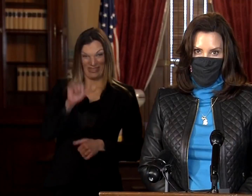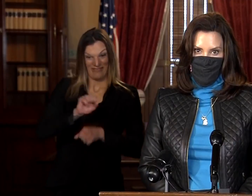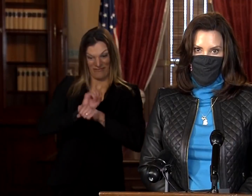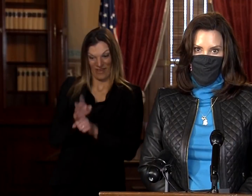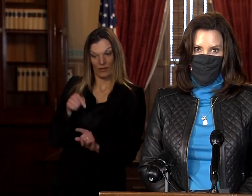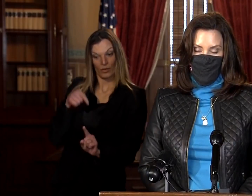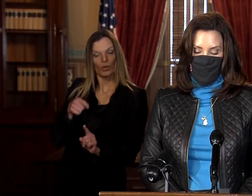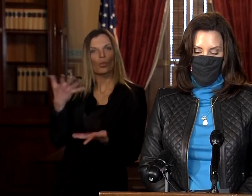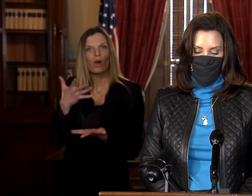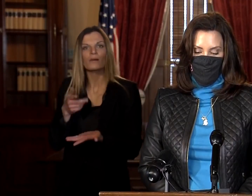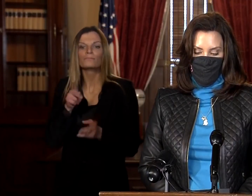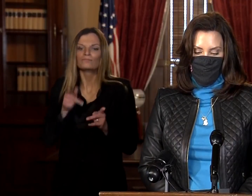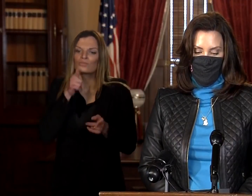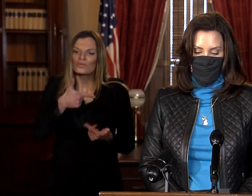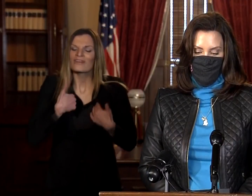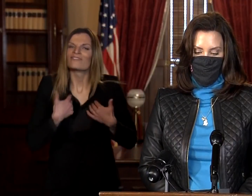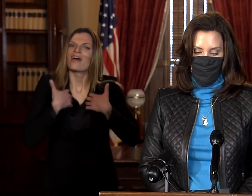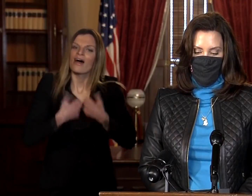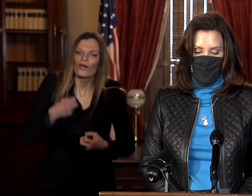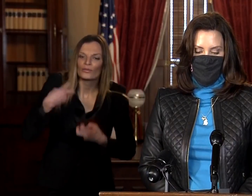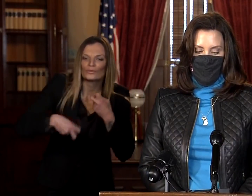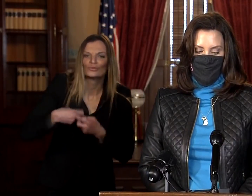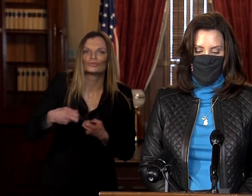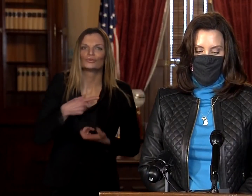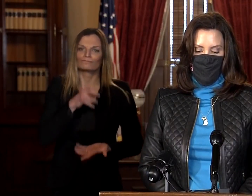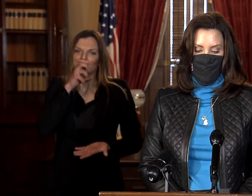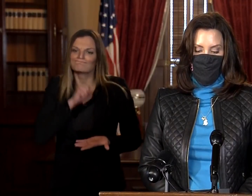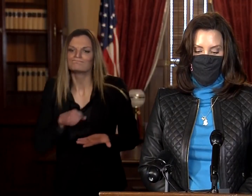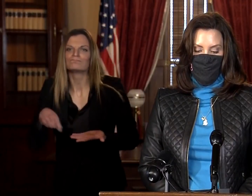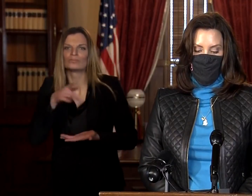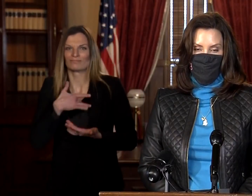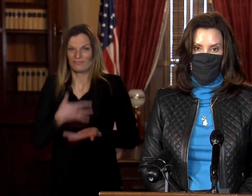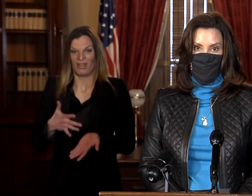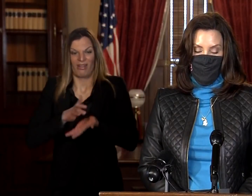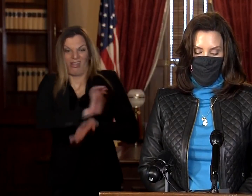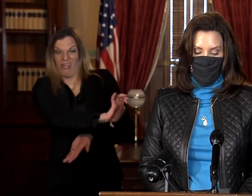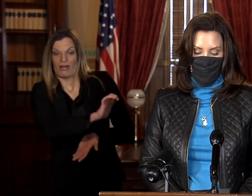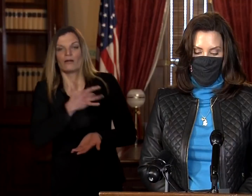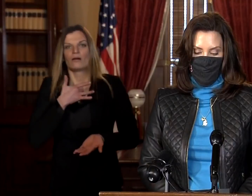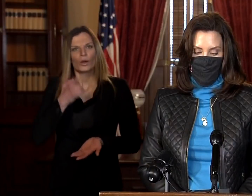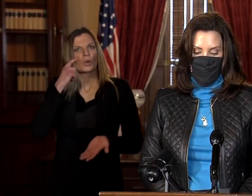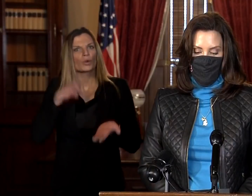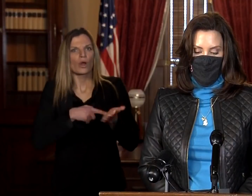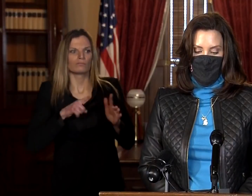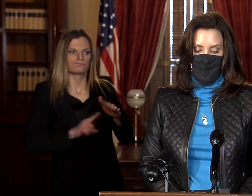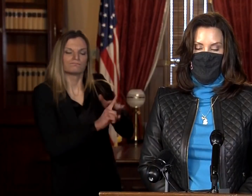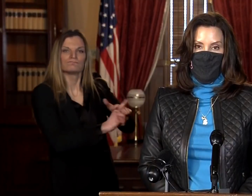We know this virus is a killer that preys on our most that preys on our most vulnerable populations which is vulnerable populations which is my my administration prioritized